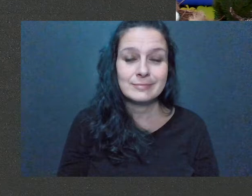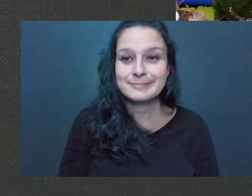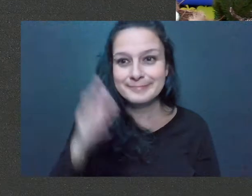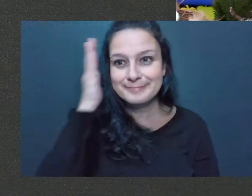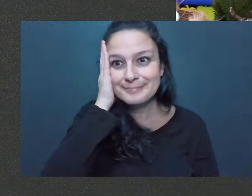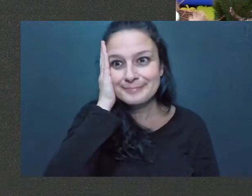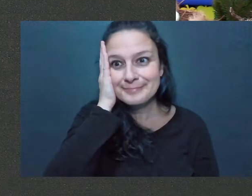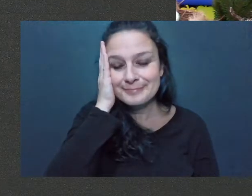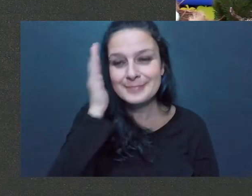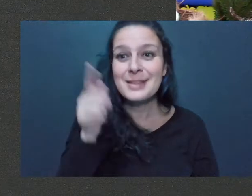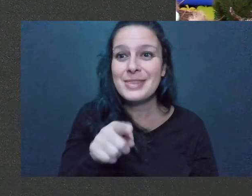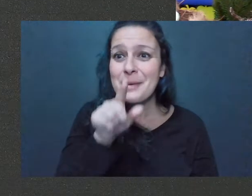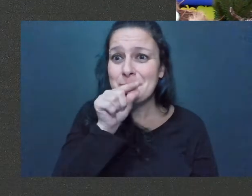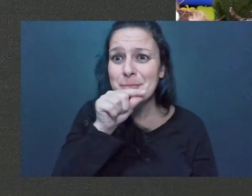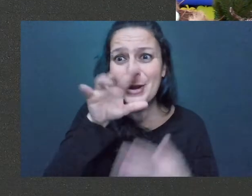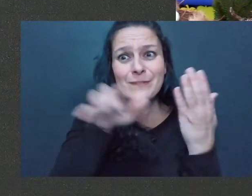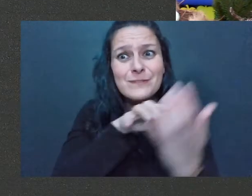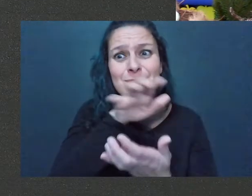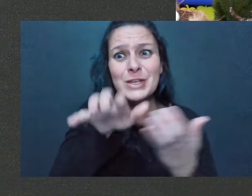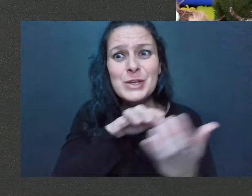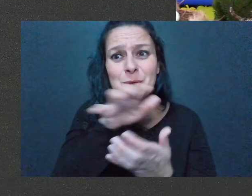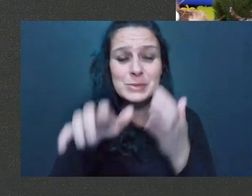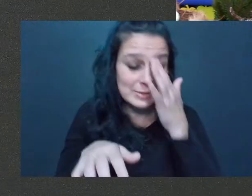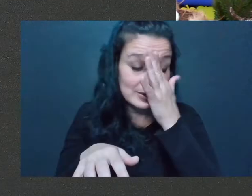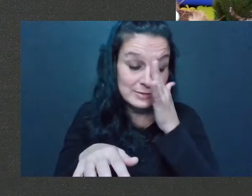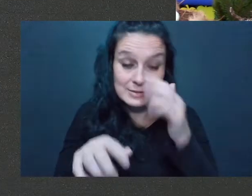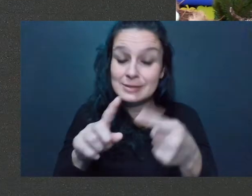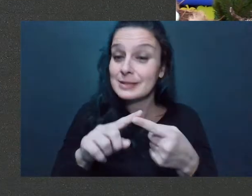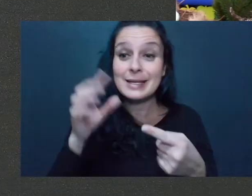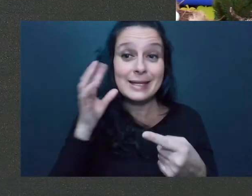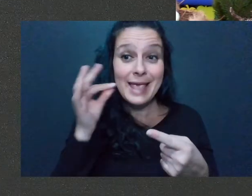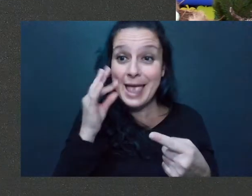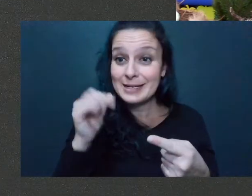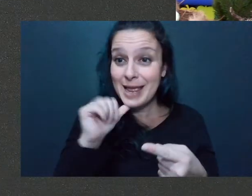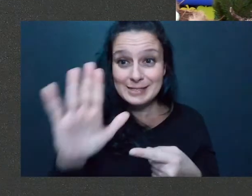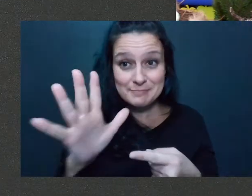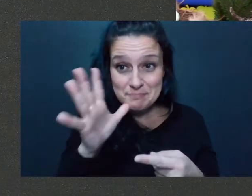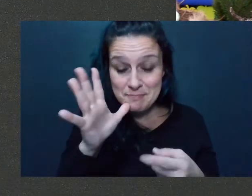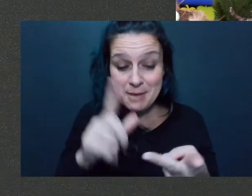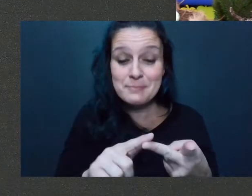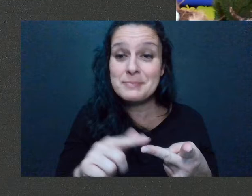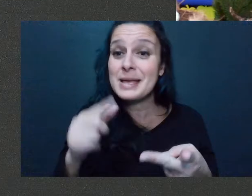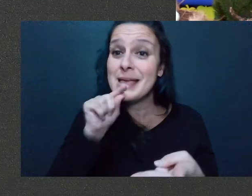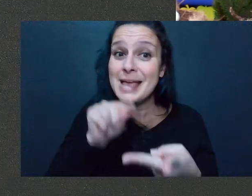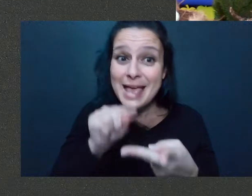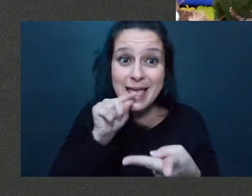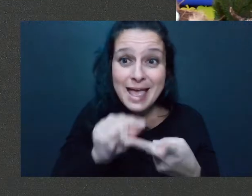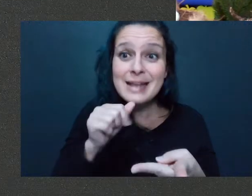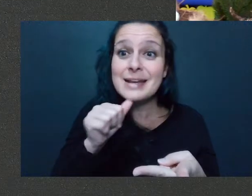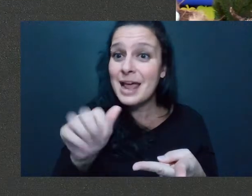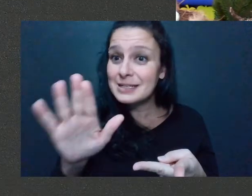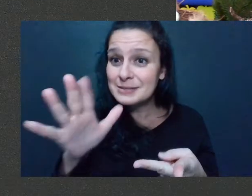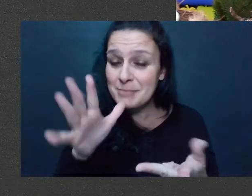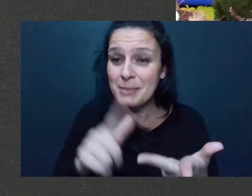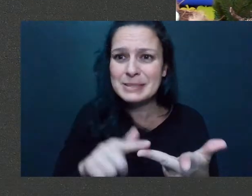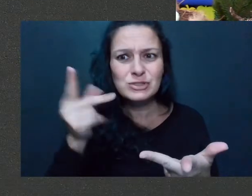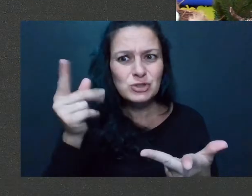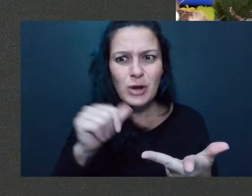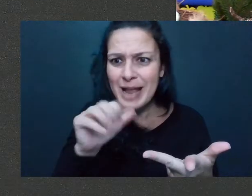Oh my goodness, he is so confused. The kitten wasn't his mom. The hen wasn't his mom. The dog wasn't his mom.